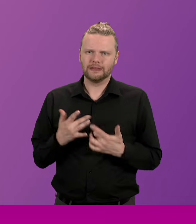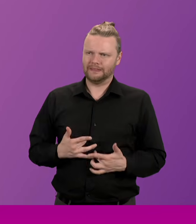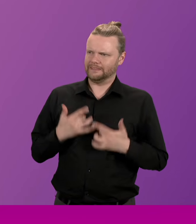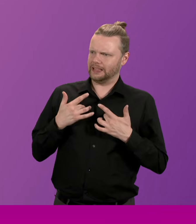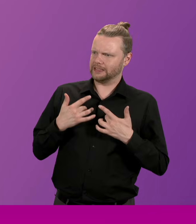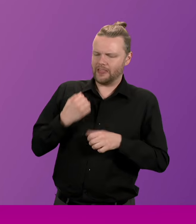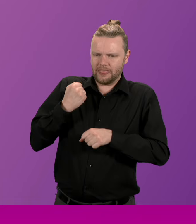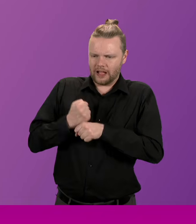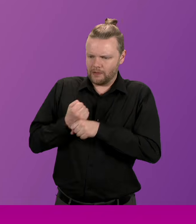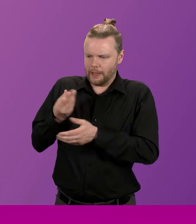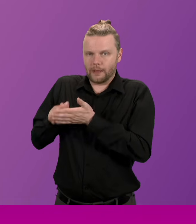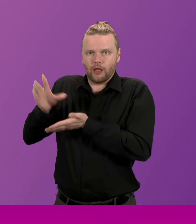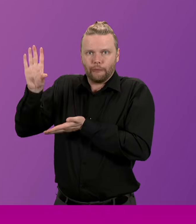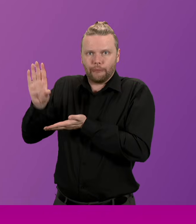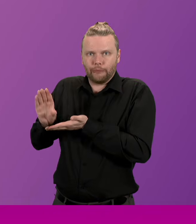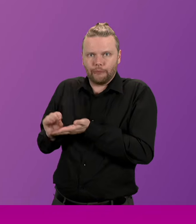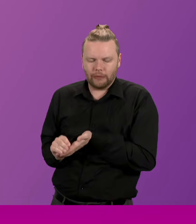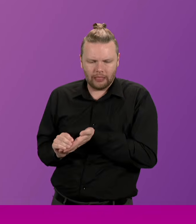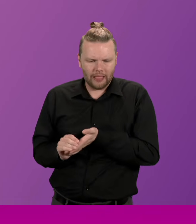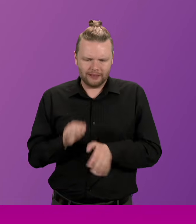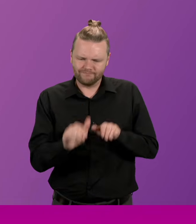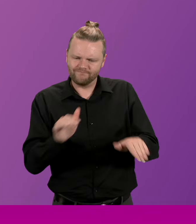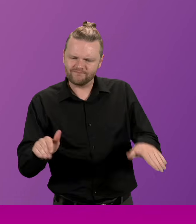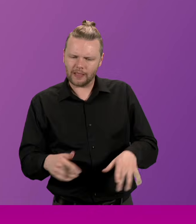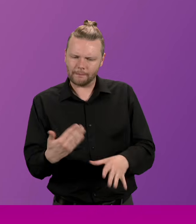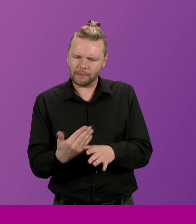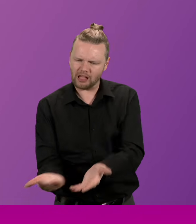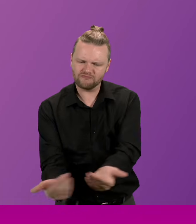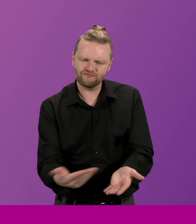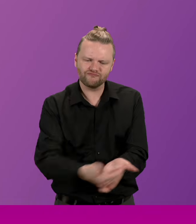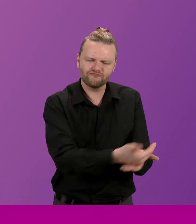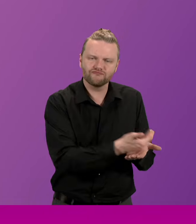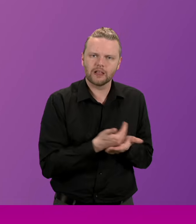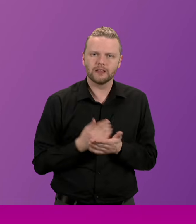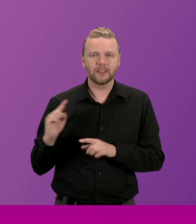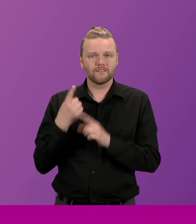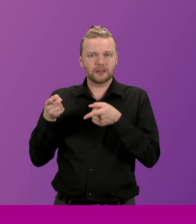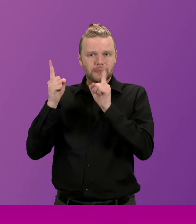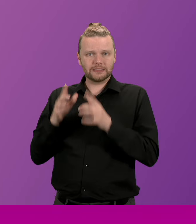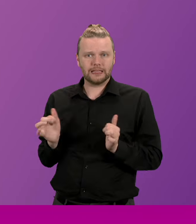money and then heads straight for the pockets of hard-working people. Does the First Minister accept that the current funding framework